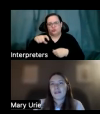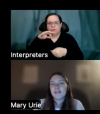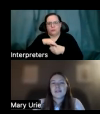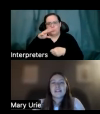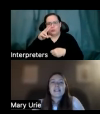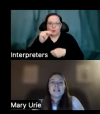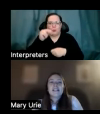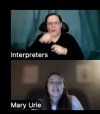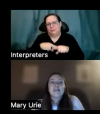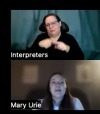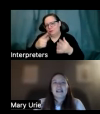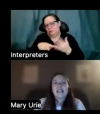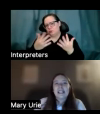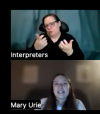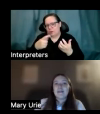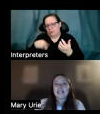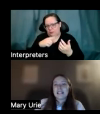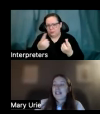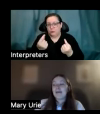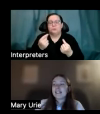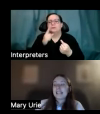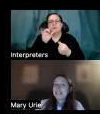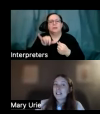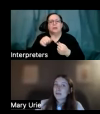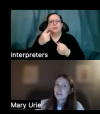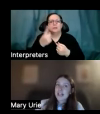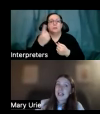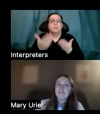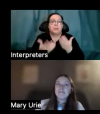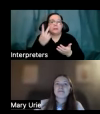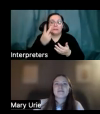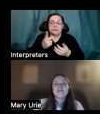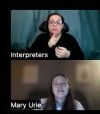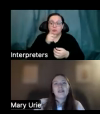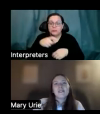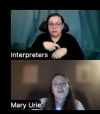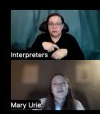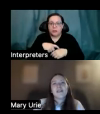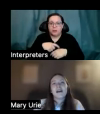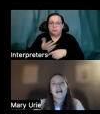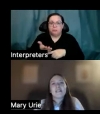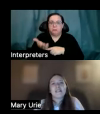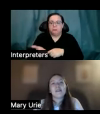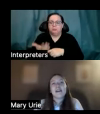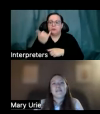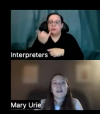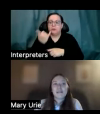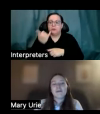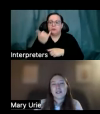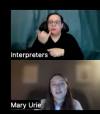to do. And that's something that they might see in real time. So they don't have to you don't have to wait for them to go